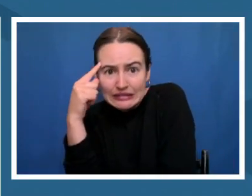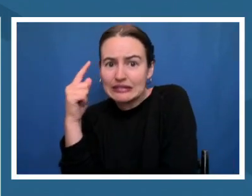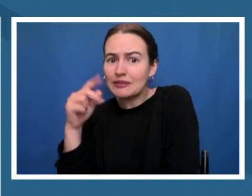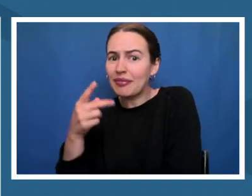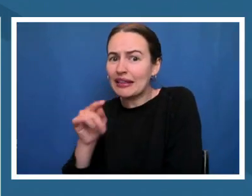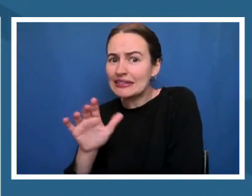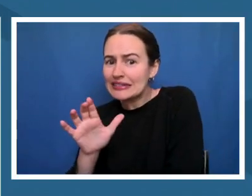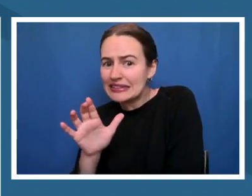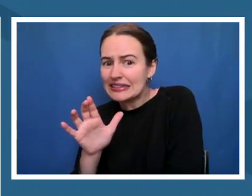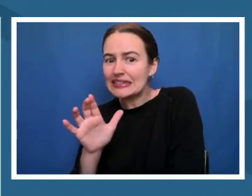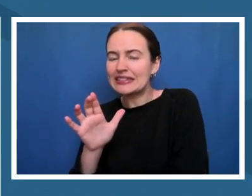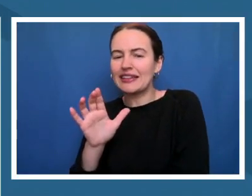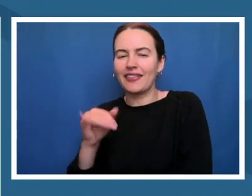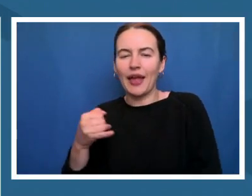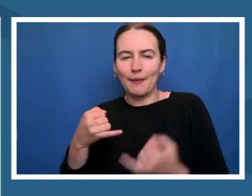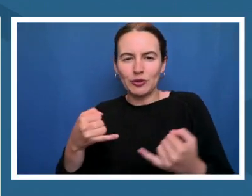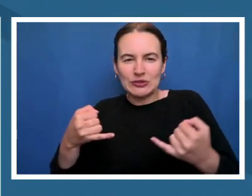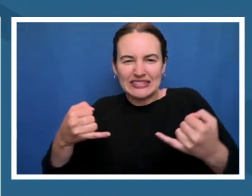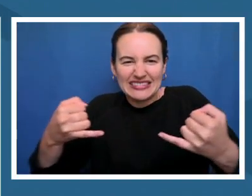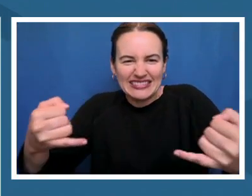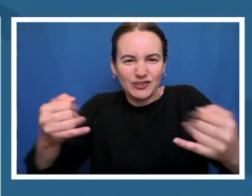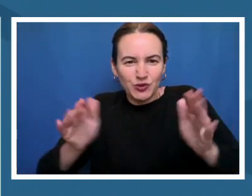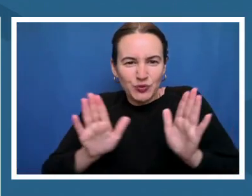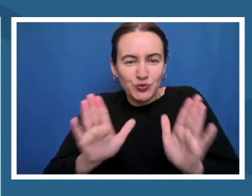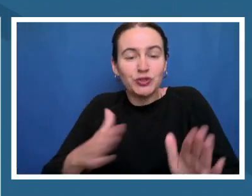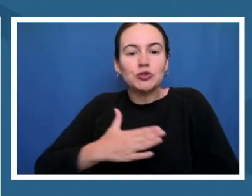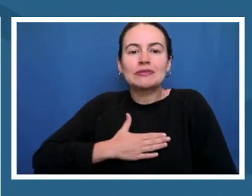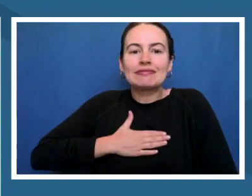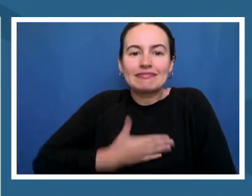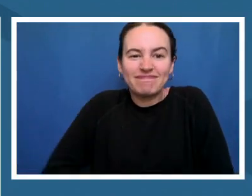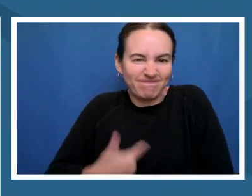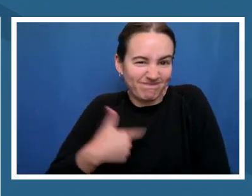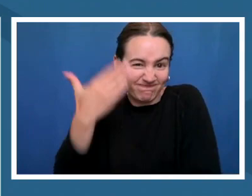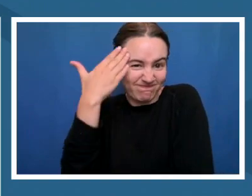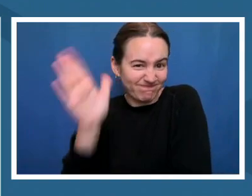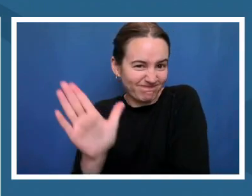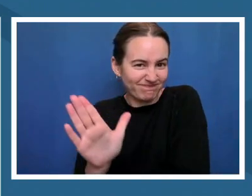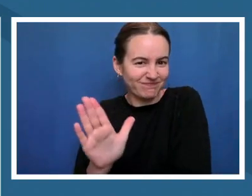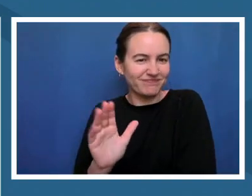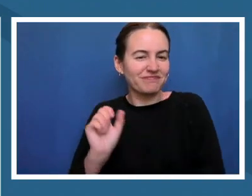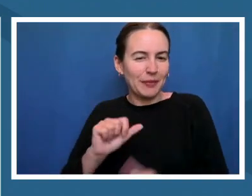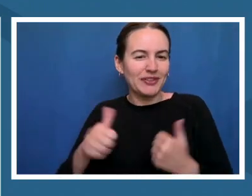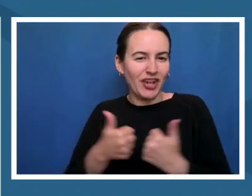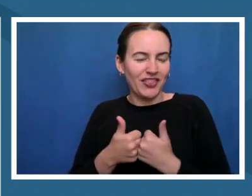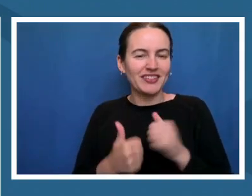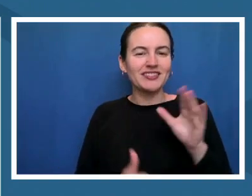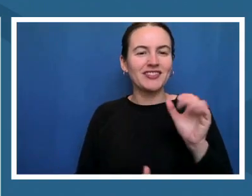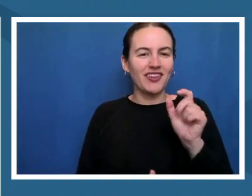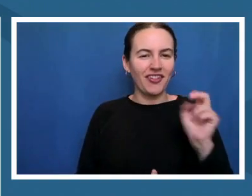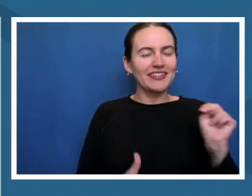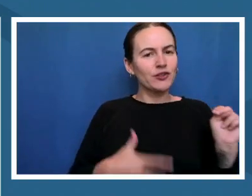boundary and admit that they don't know things